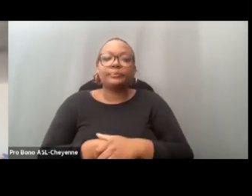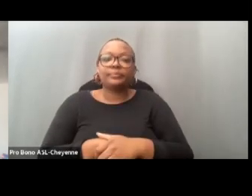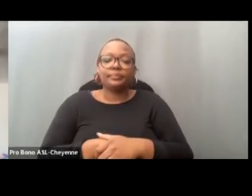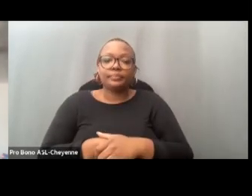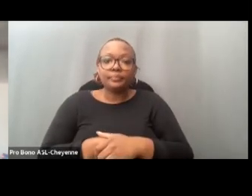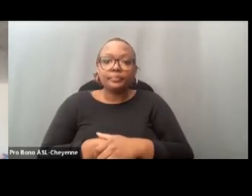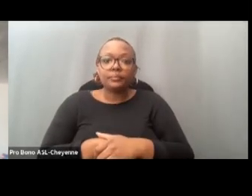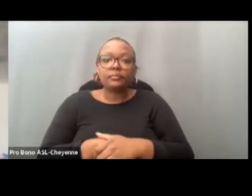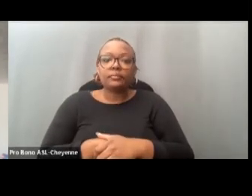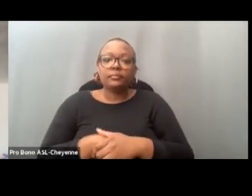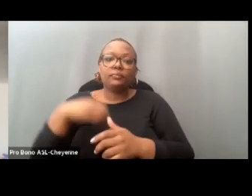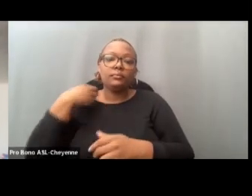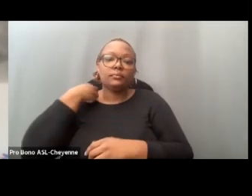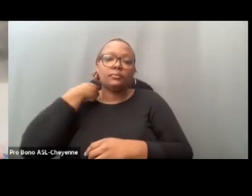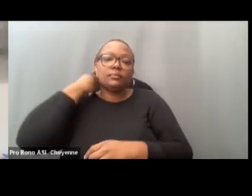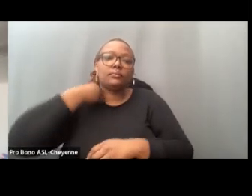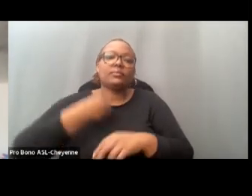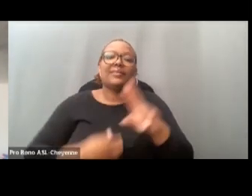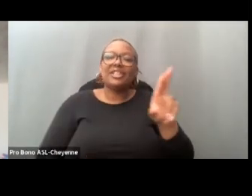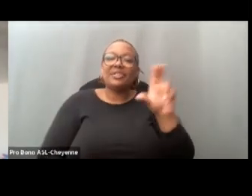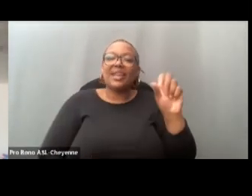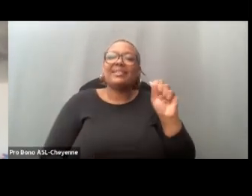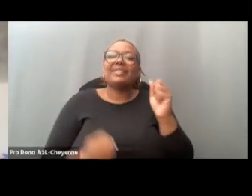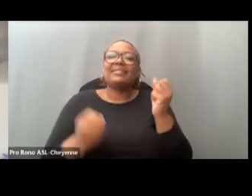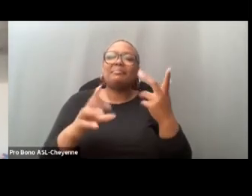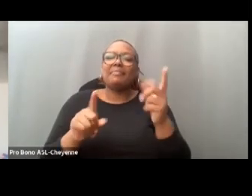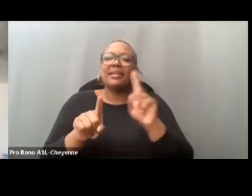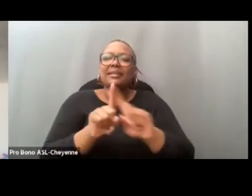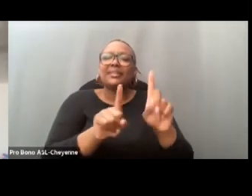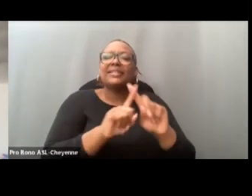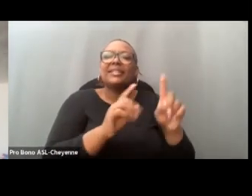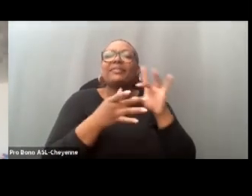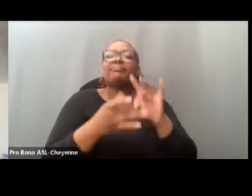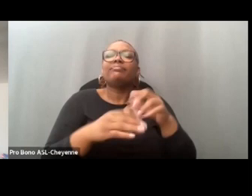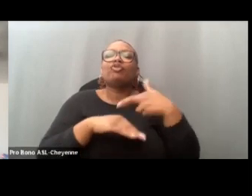You know, the United States, there were a number of references to the Cold War in the book,